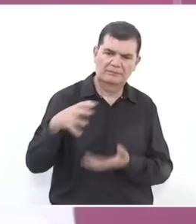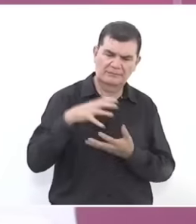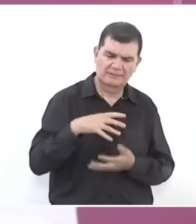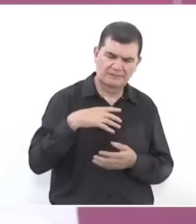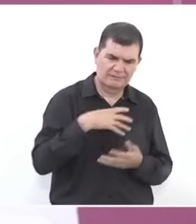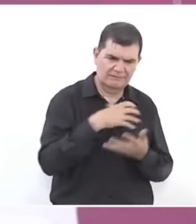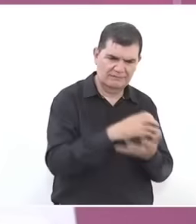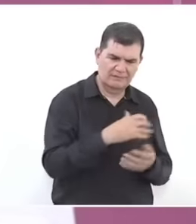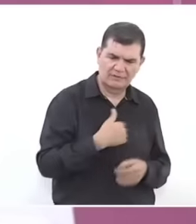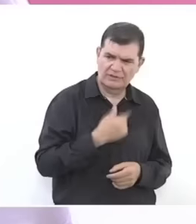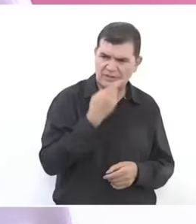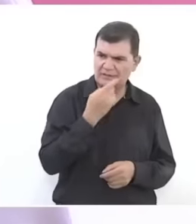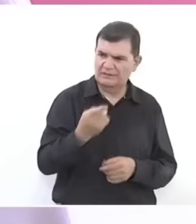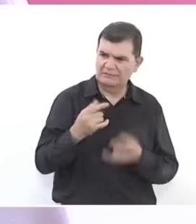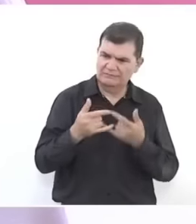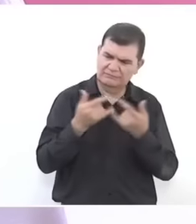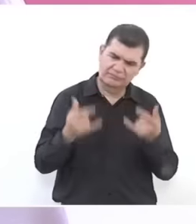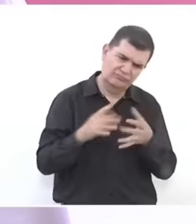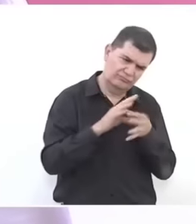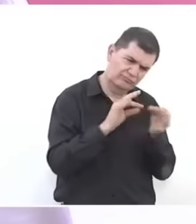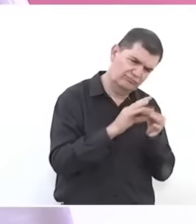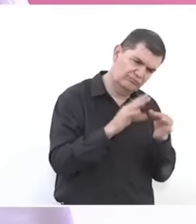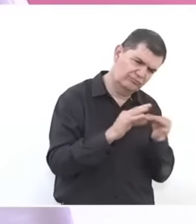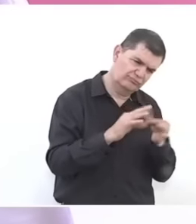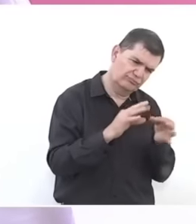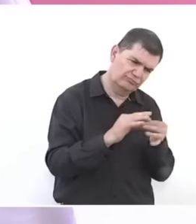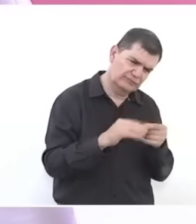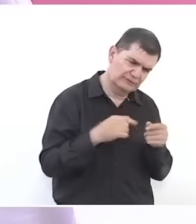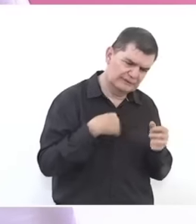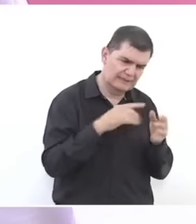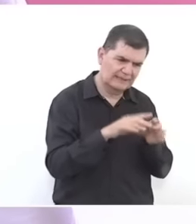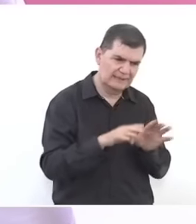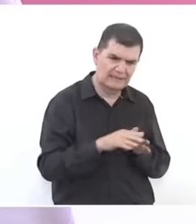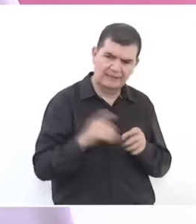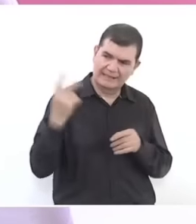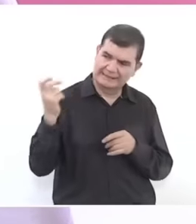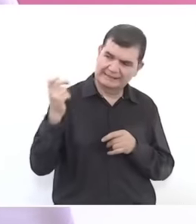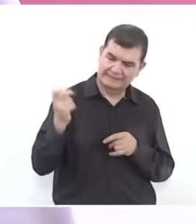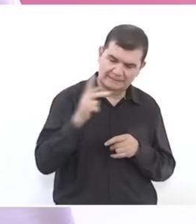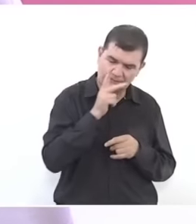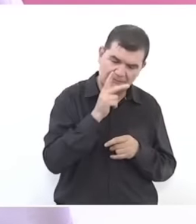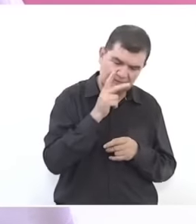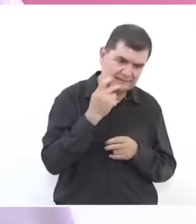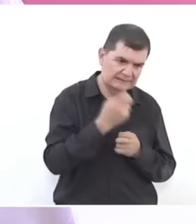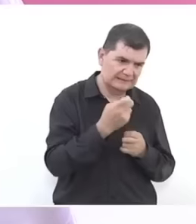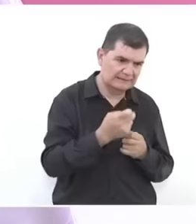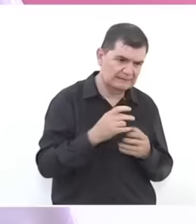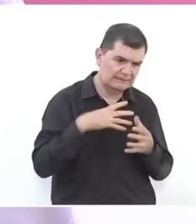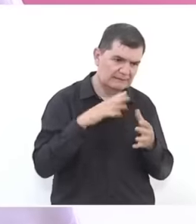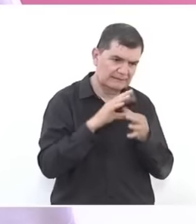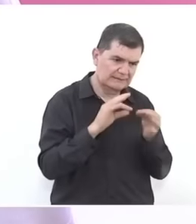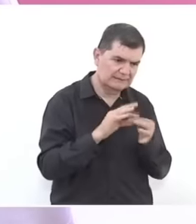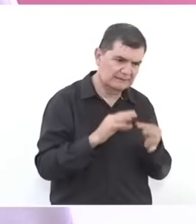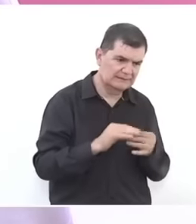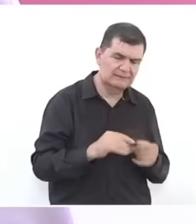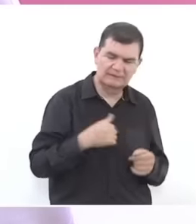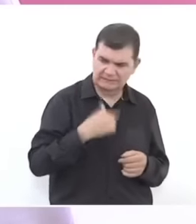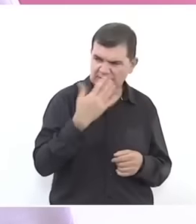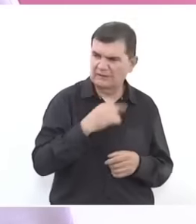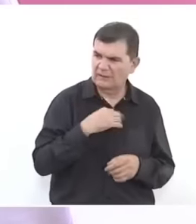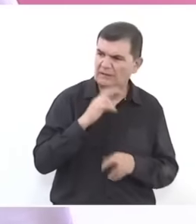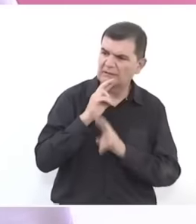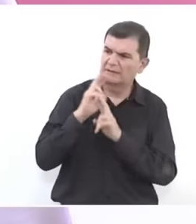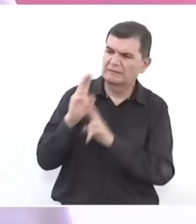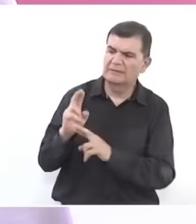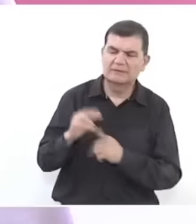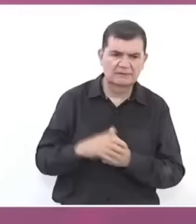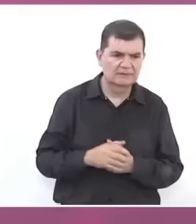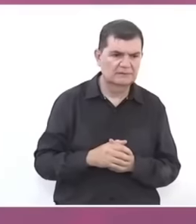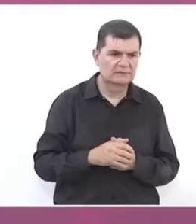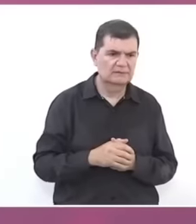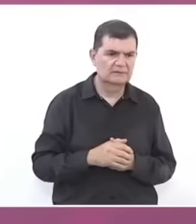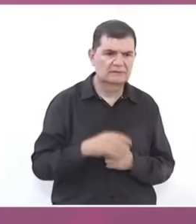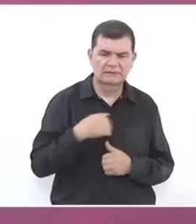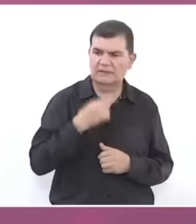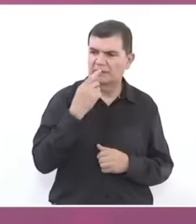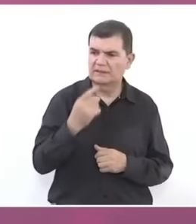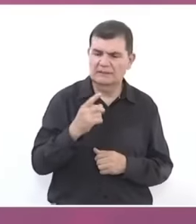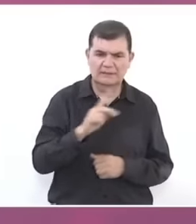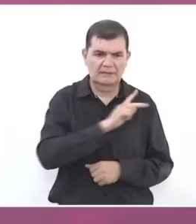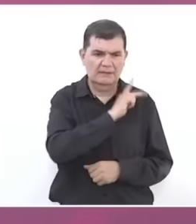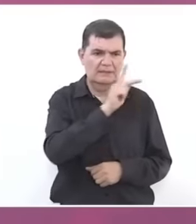and he tells them and you know what, what I told my father with great pain that the country comes